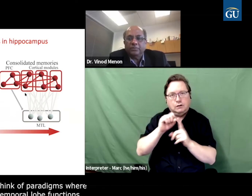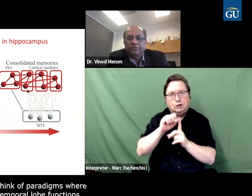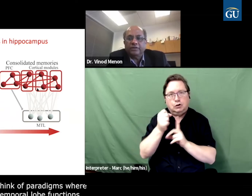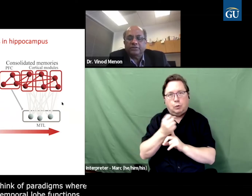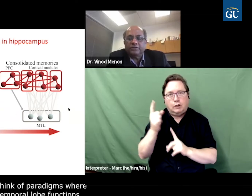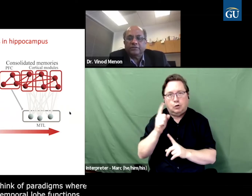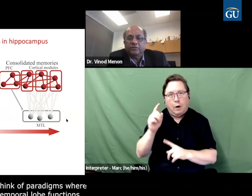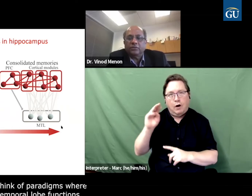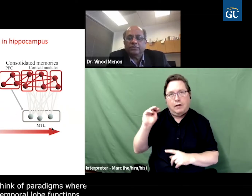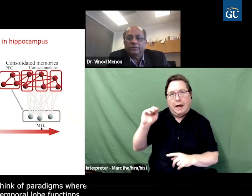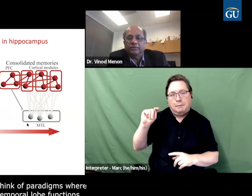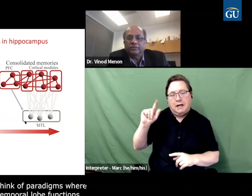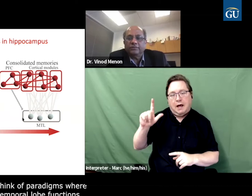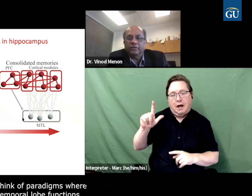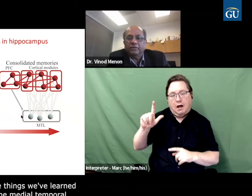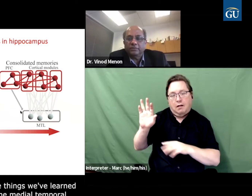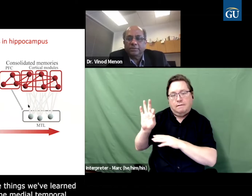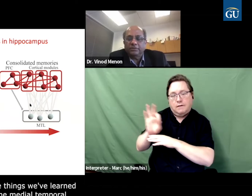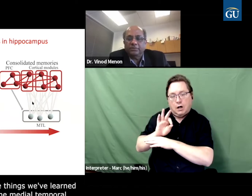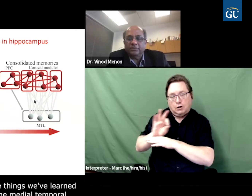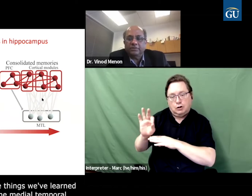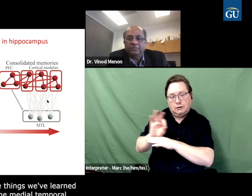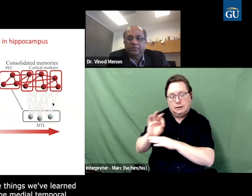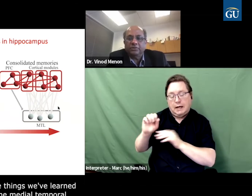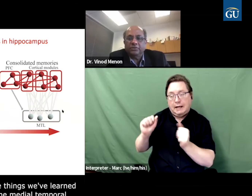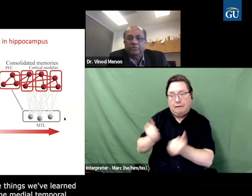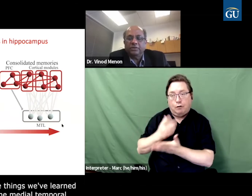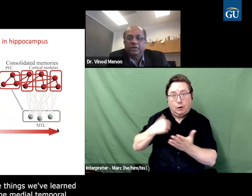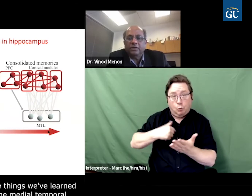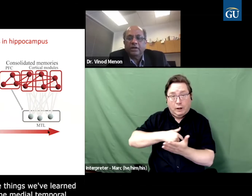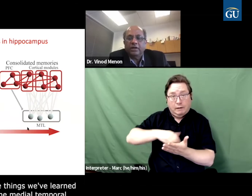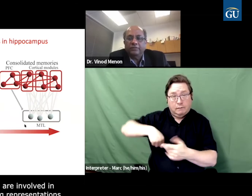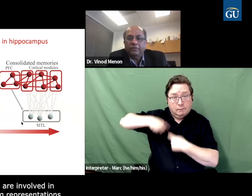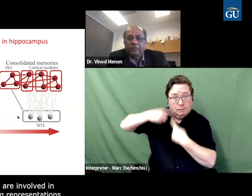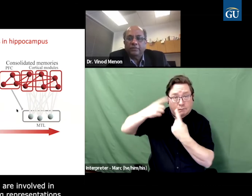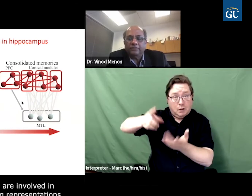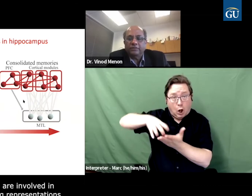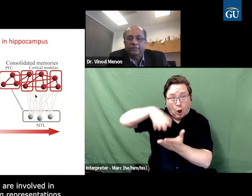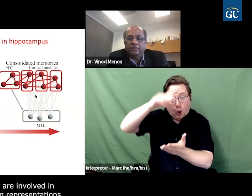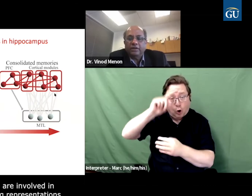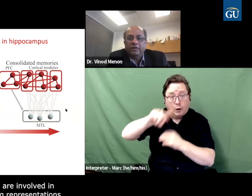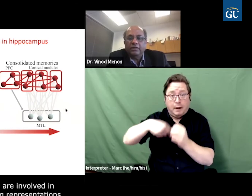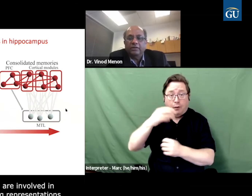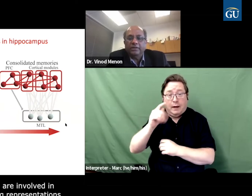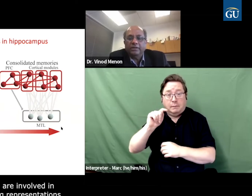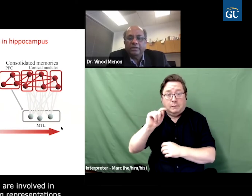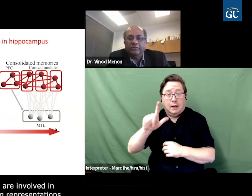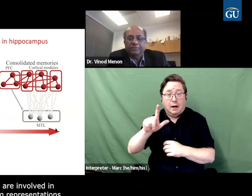the medial temporal lobe functions and all the things we've learned about the medial temporal lobe